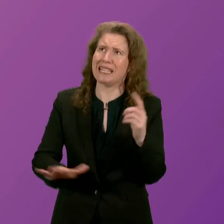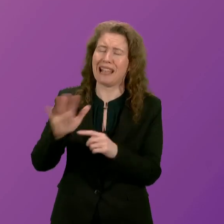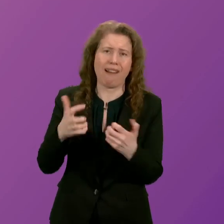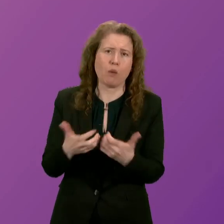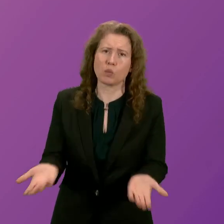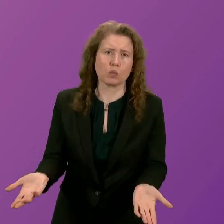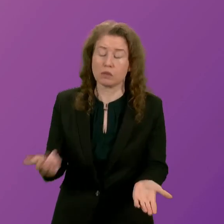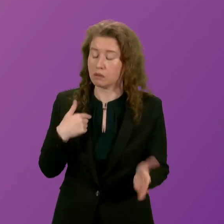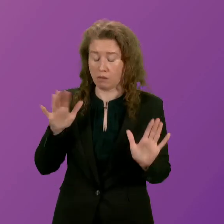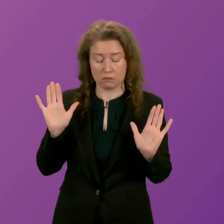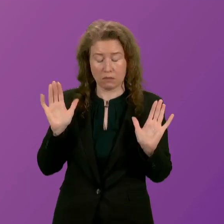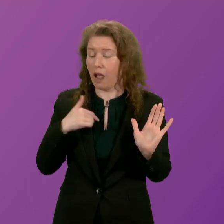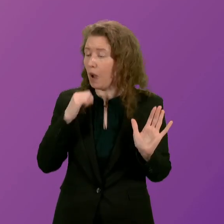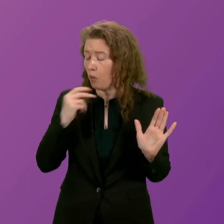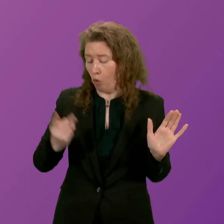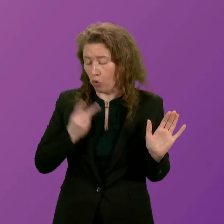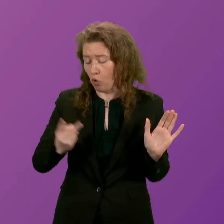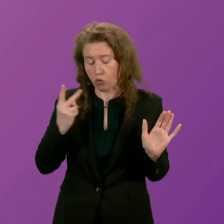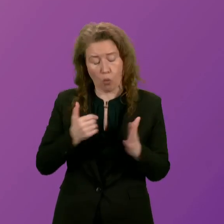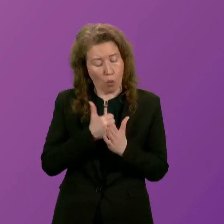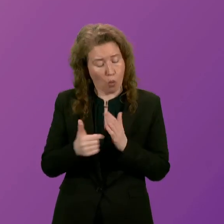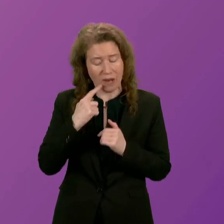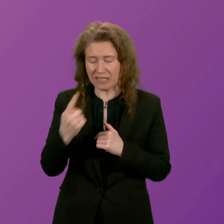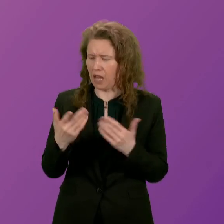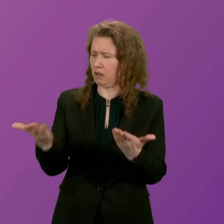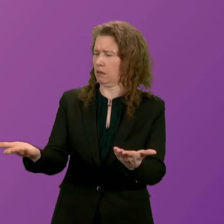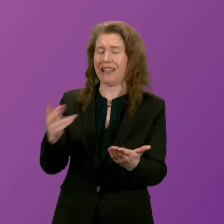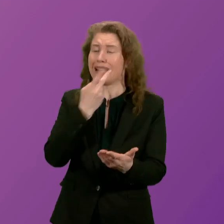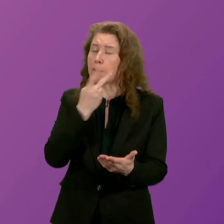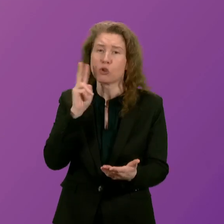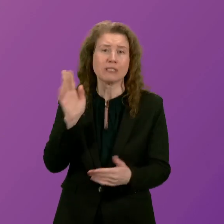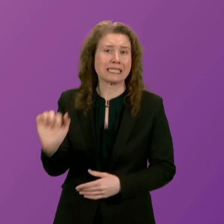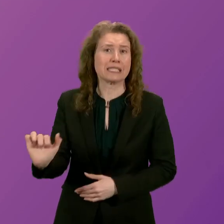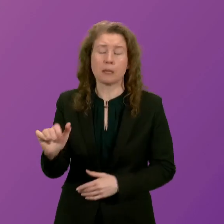I will not tire of pointing out the total and utter hypocrisy of the people who come